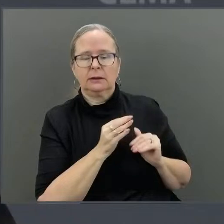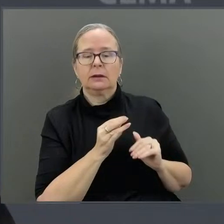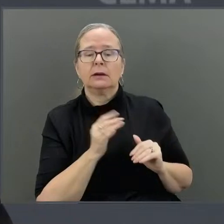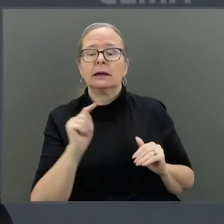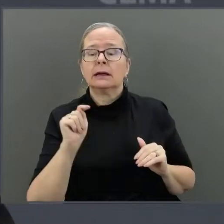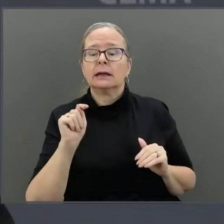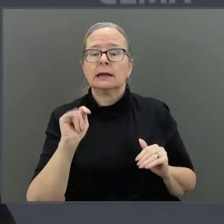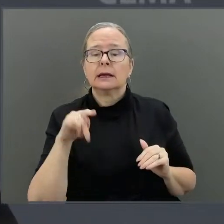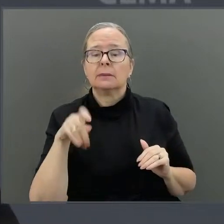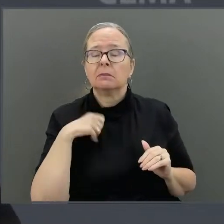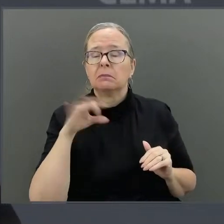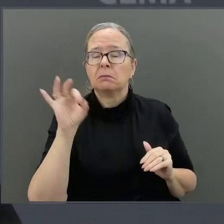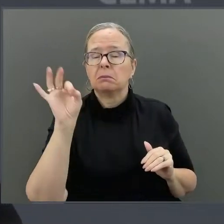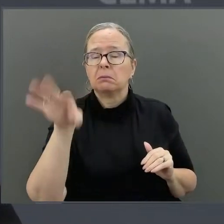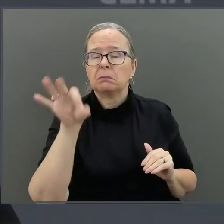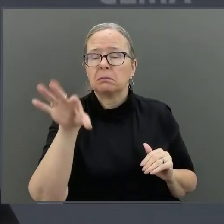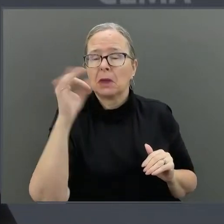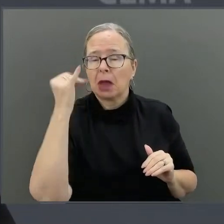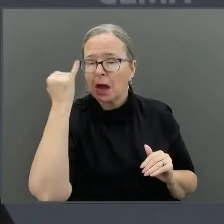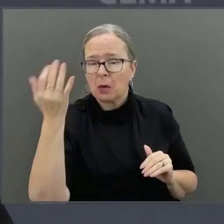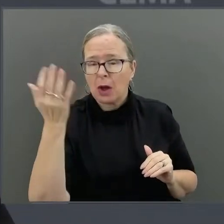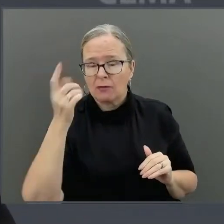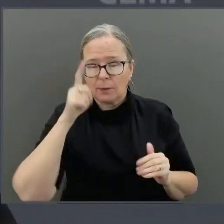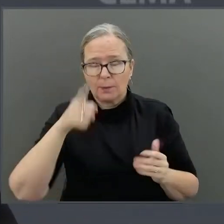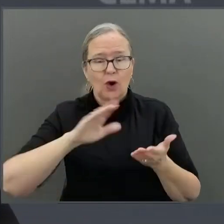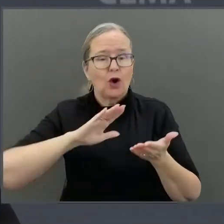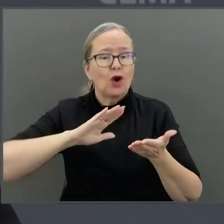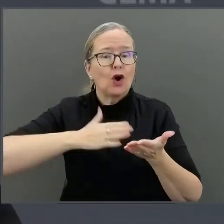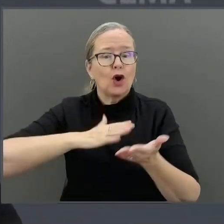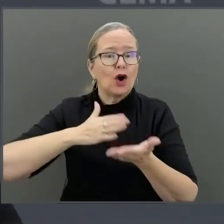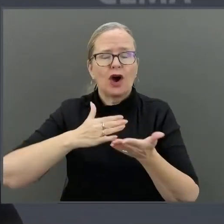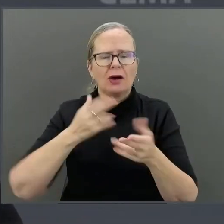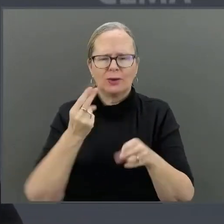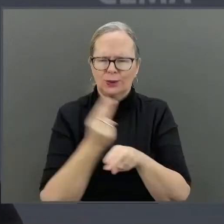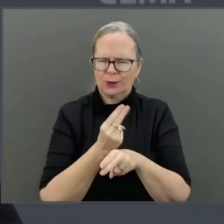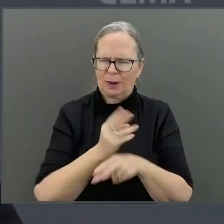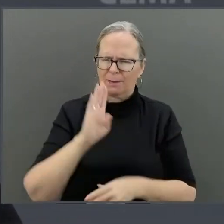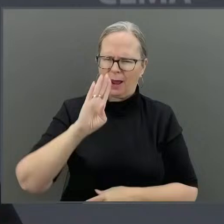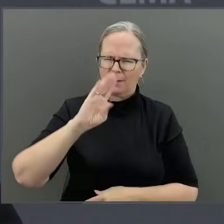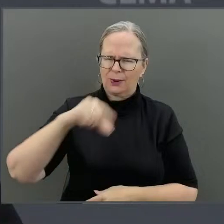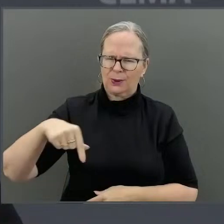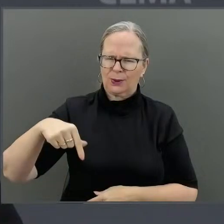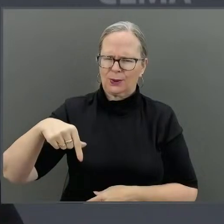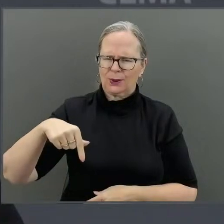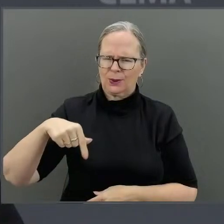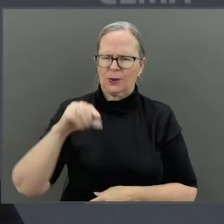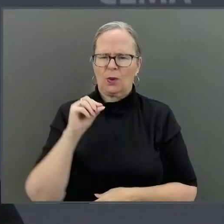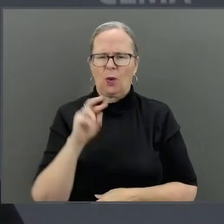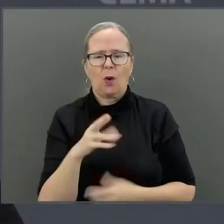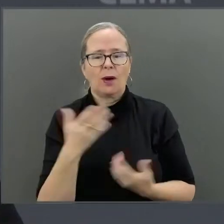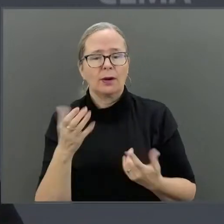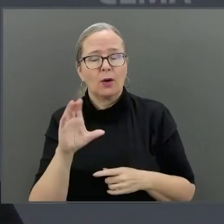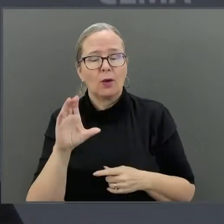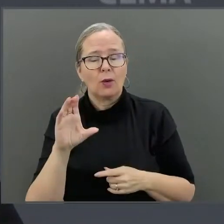pot meal like a cot pot helps save water use compostable dishes only wash the clothes you